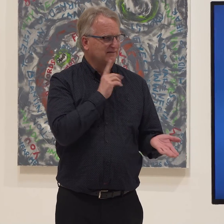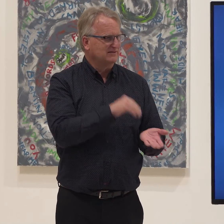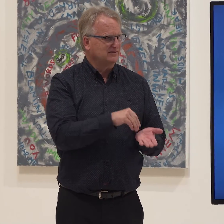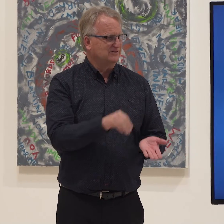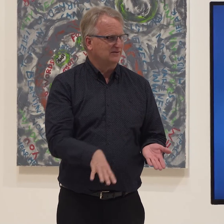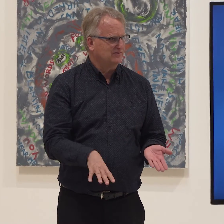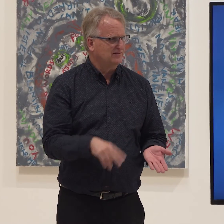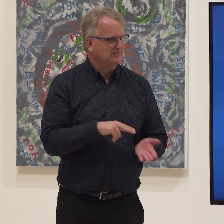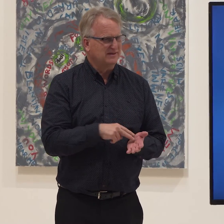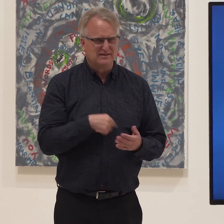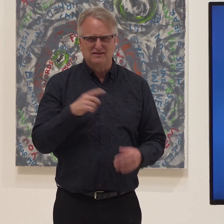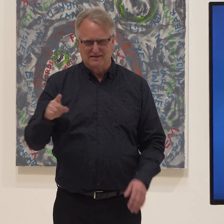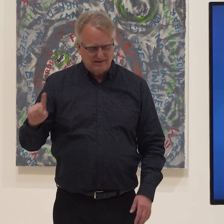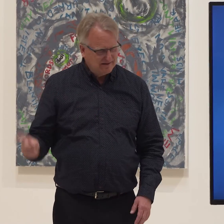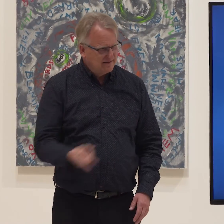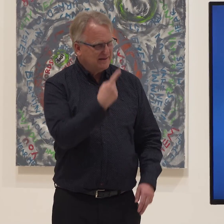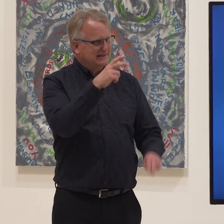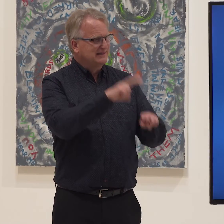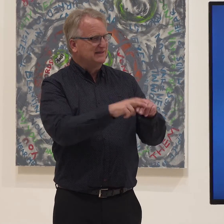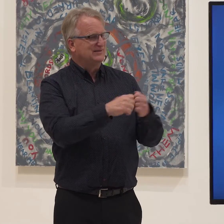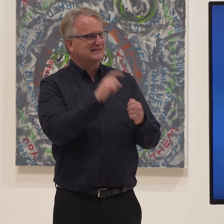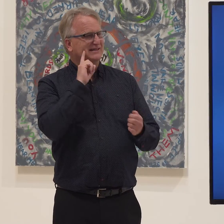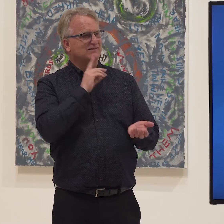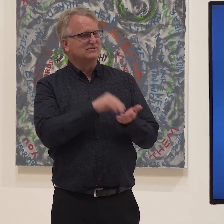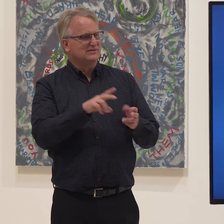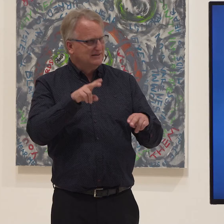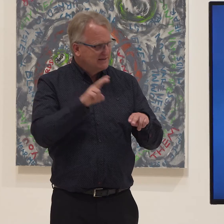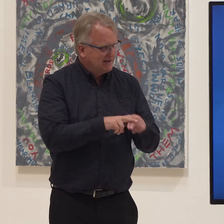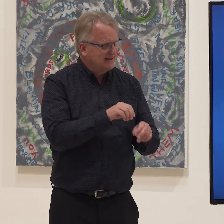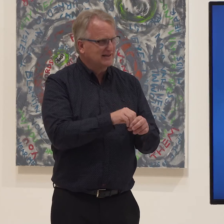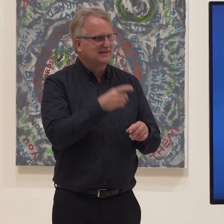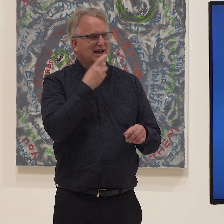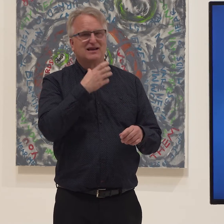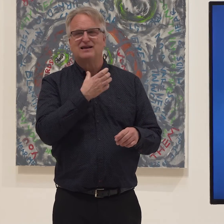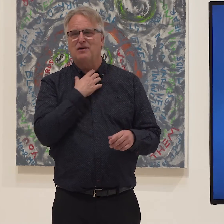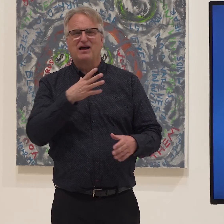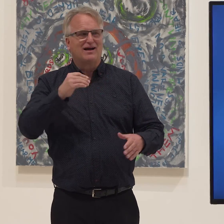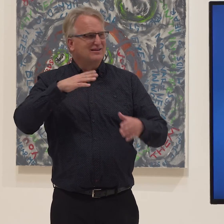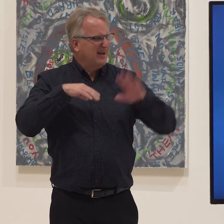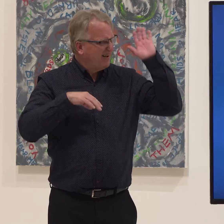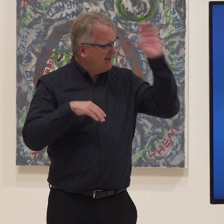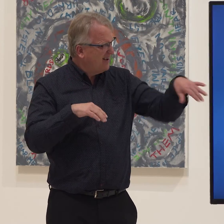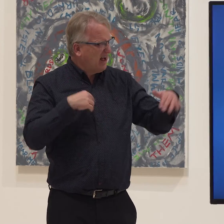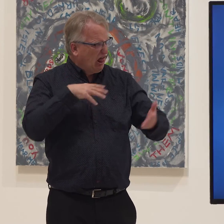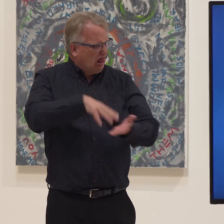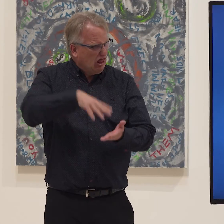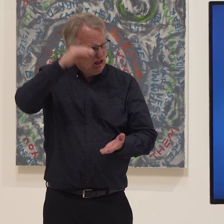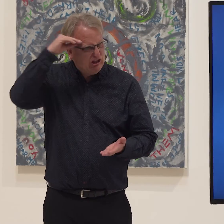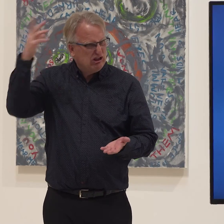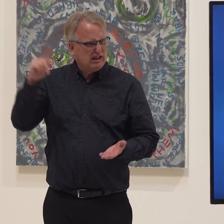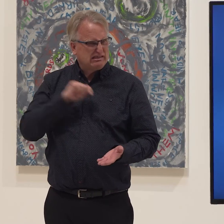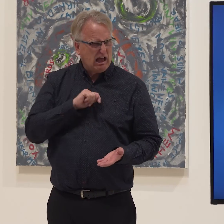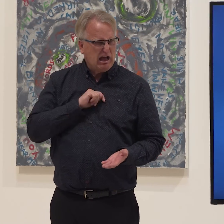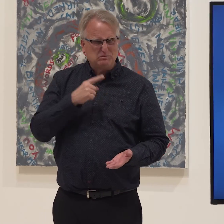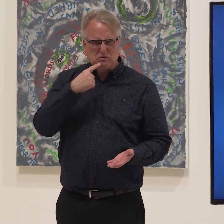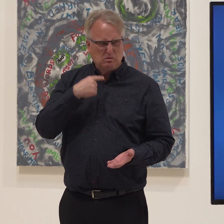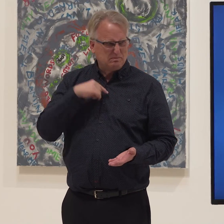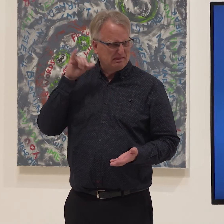And that's rare that you have this-- the environment that you have here. So, take the time. Talk to Deaf students, right?